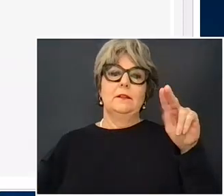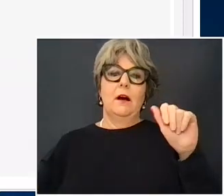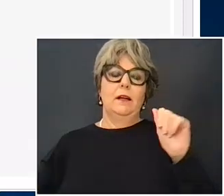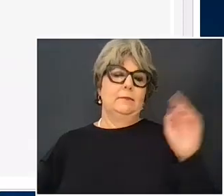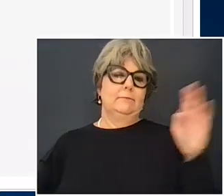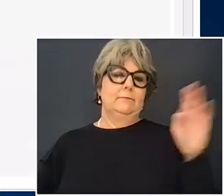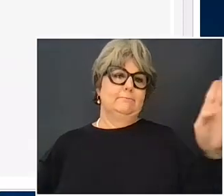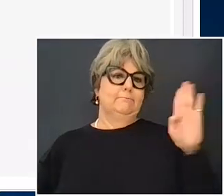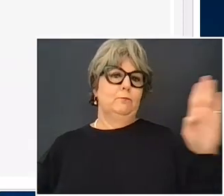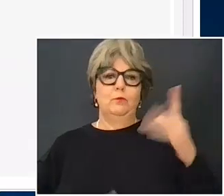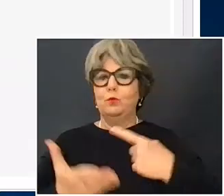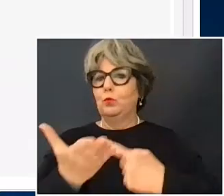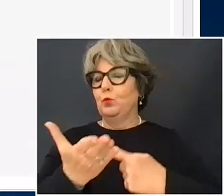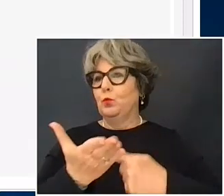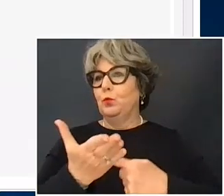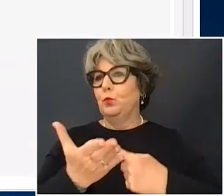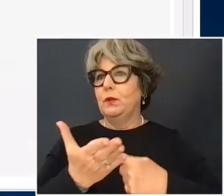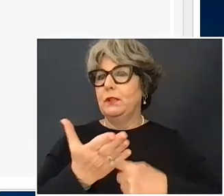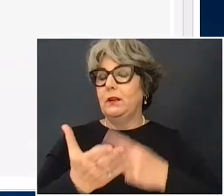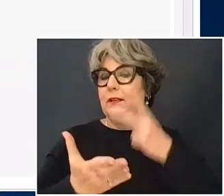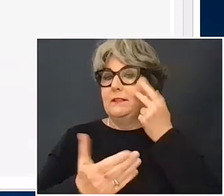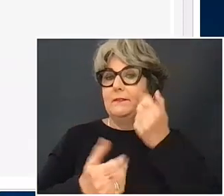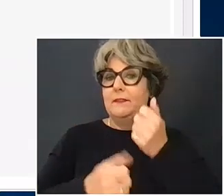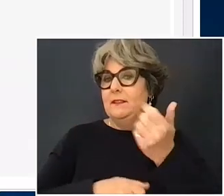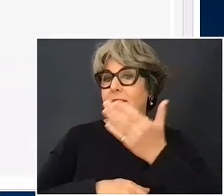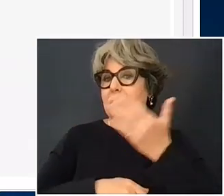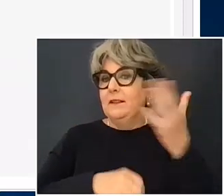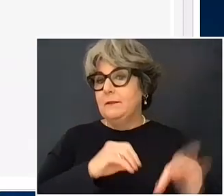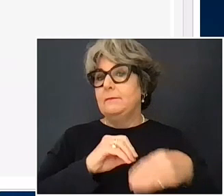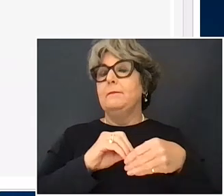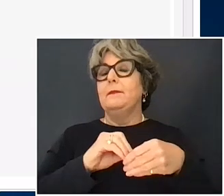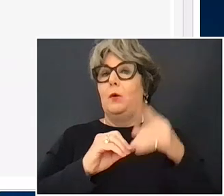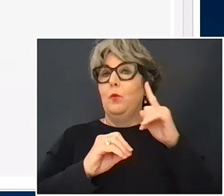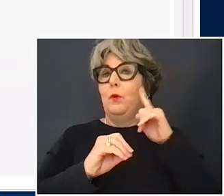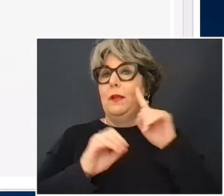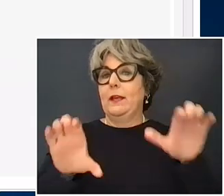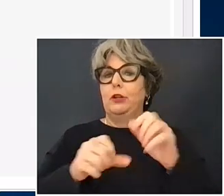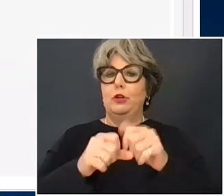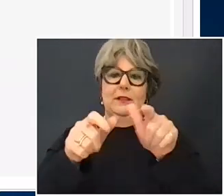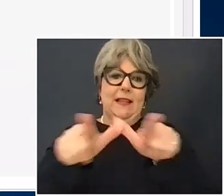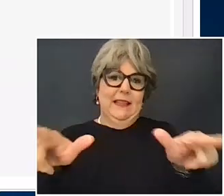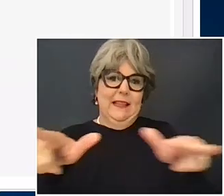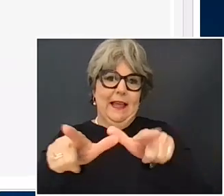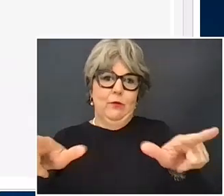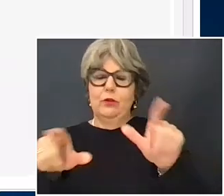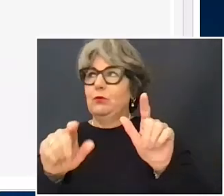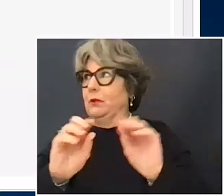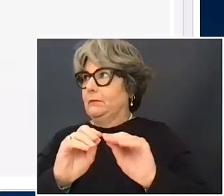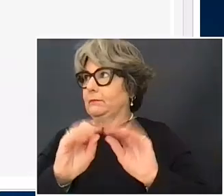there is anything else that we think we can do with that language. But I want to defer back to my